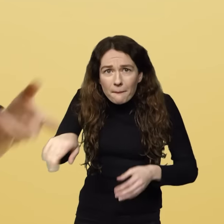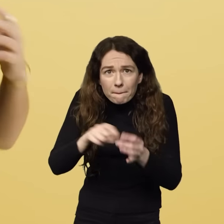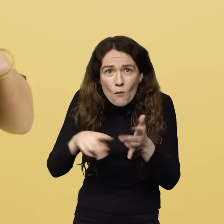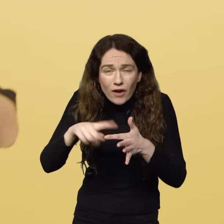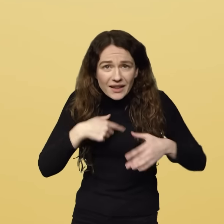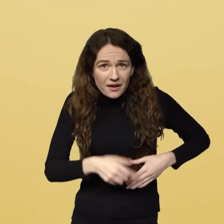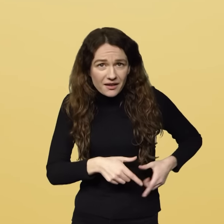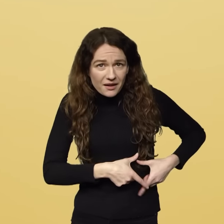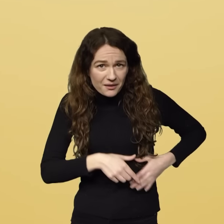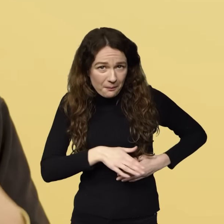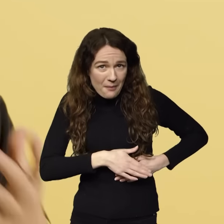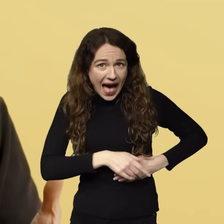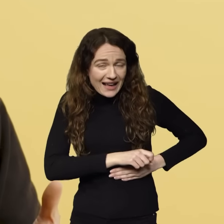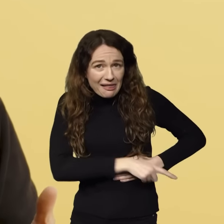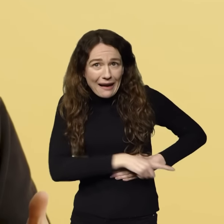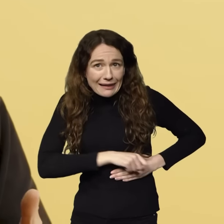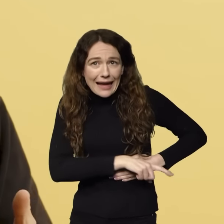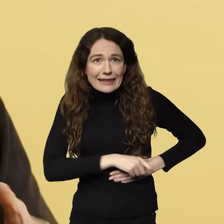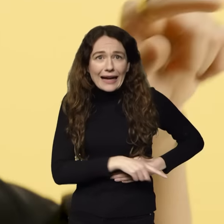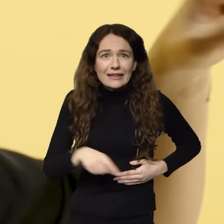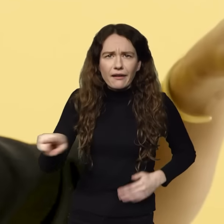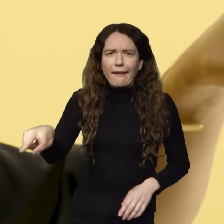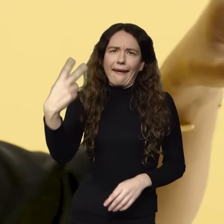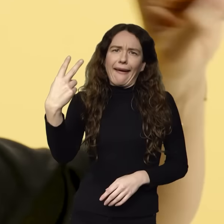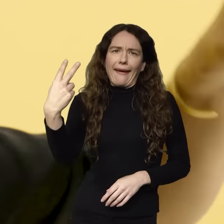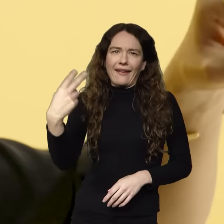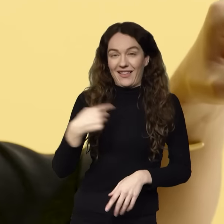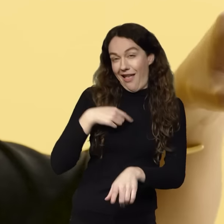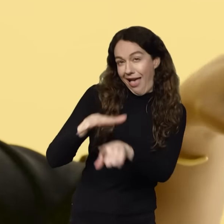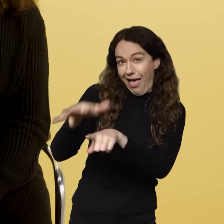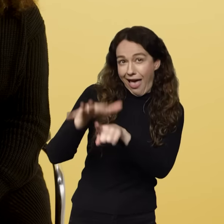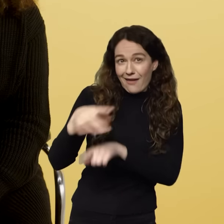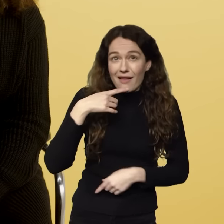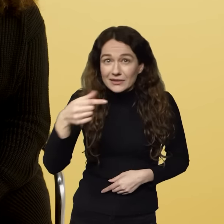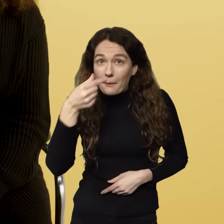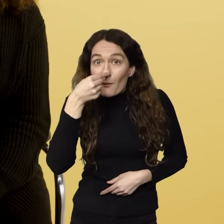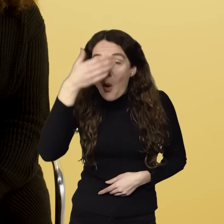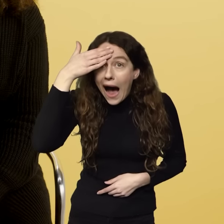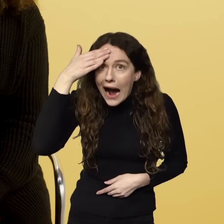And as she turns round, I jokingly say to her, ‘You've got a little bit of poo on your head.’ she looked back at me and said: